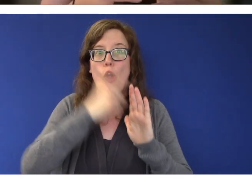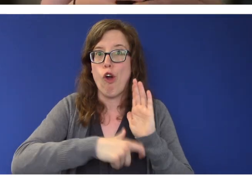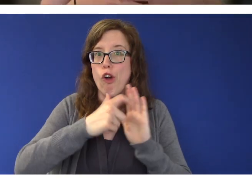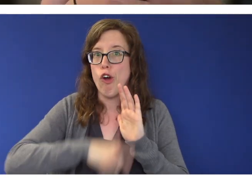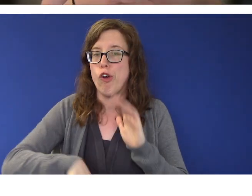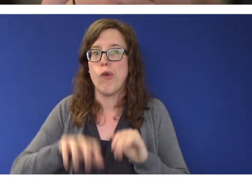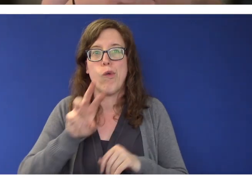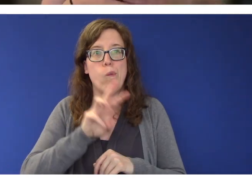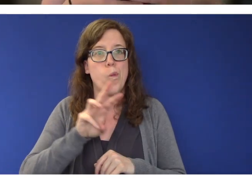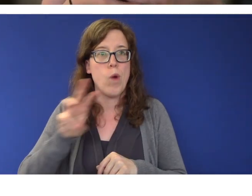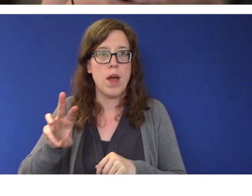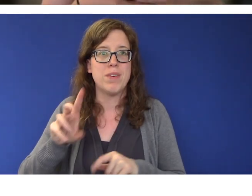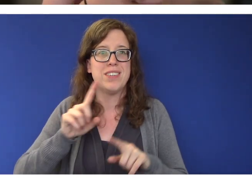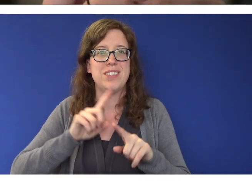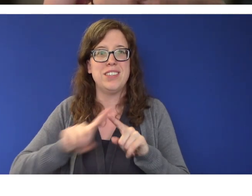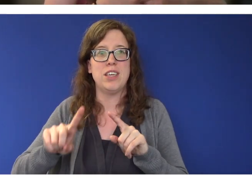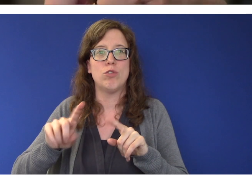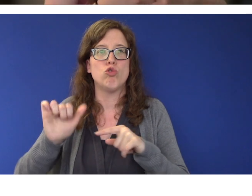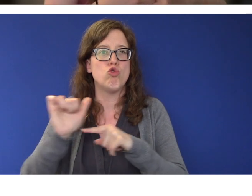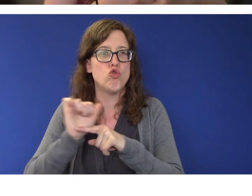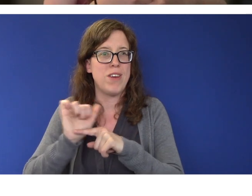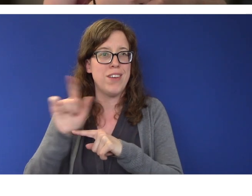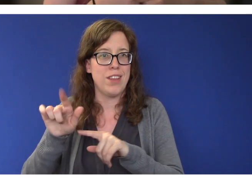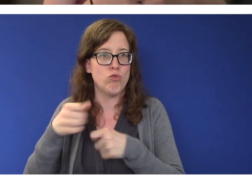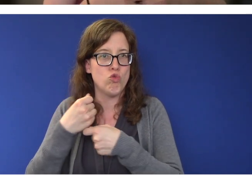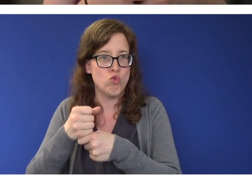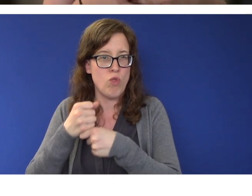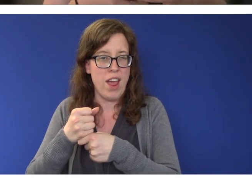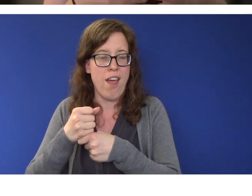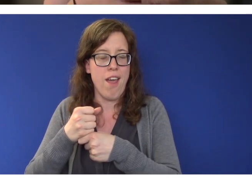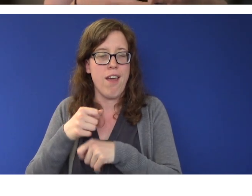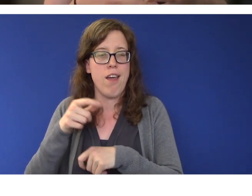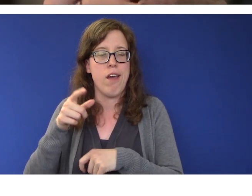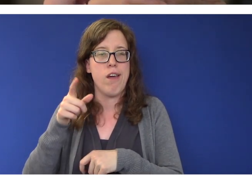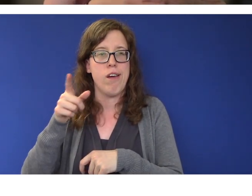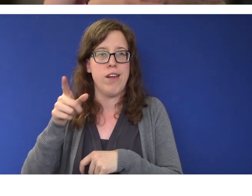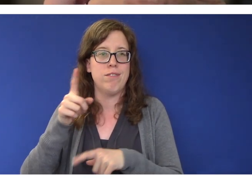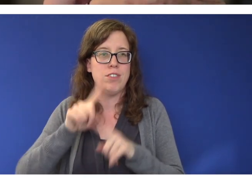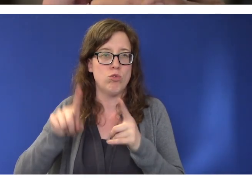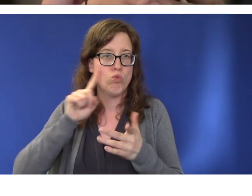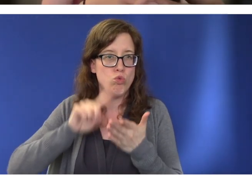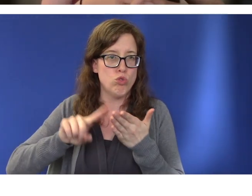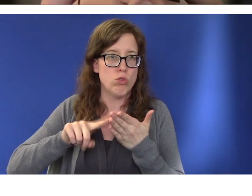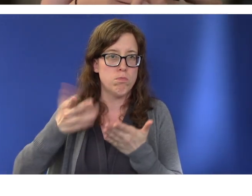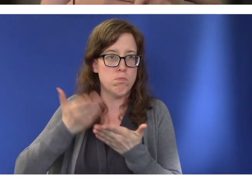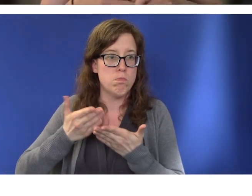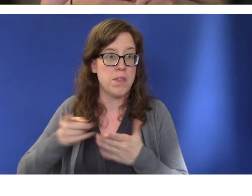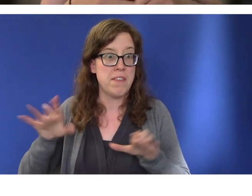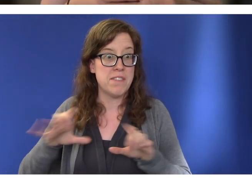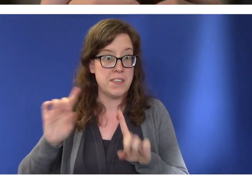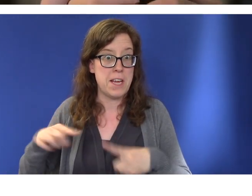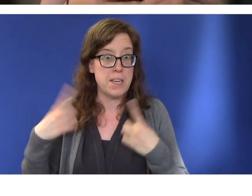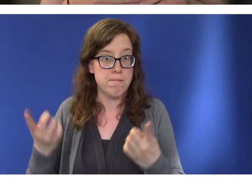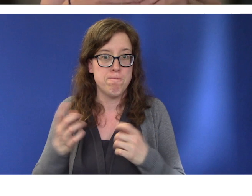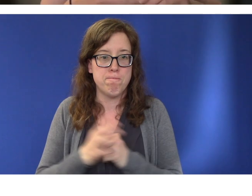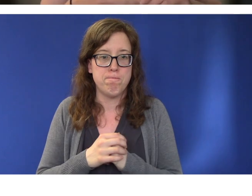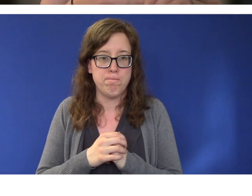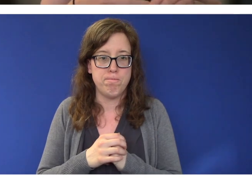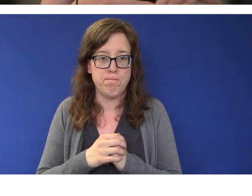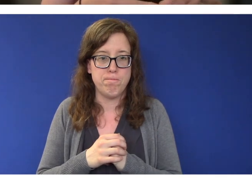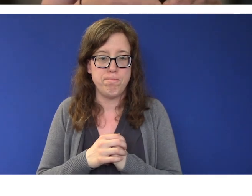and different modules that they have created with the research and information that they have done.